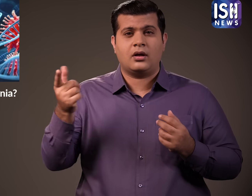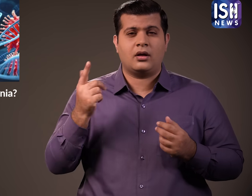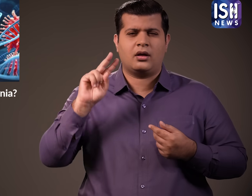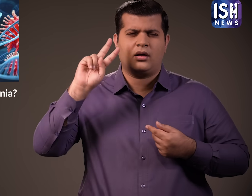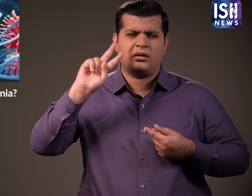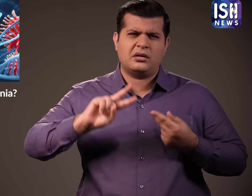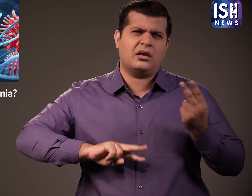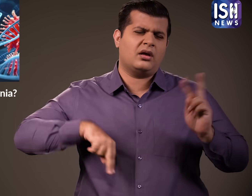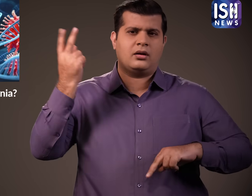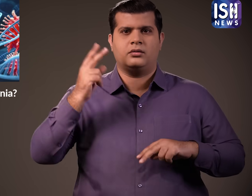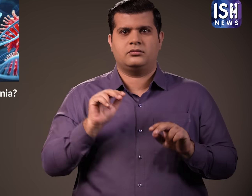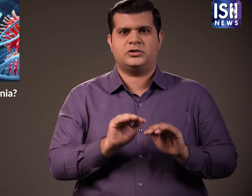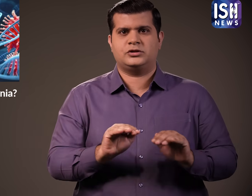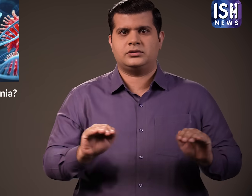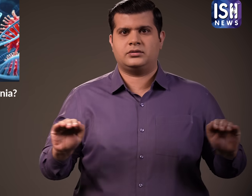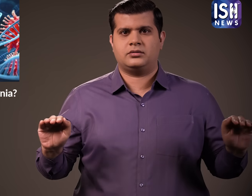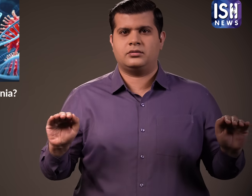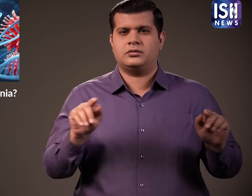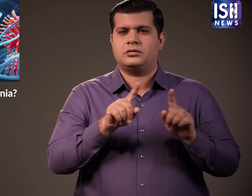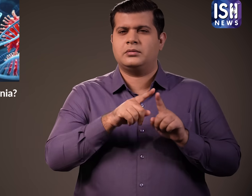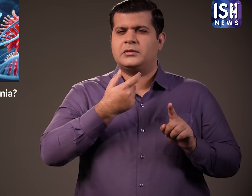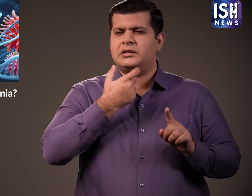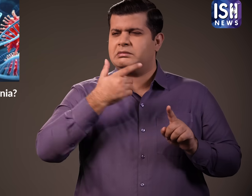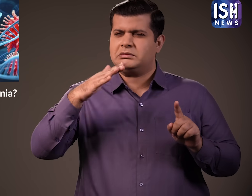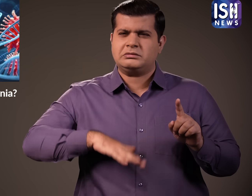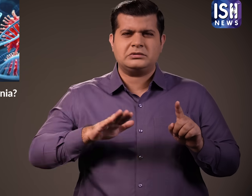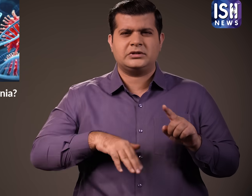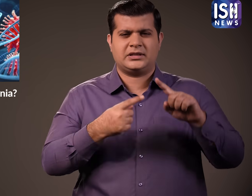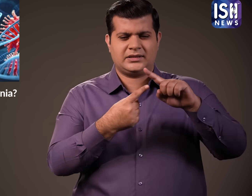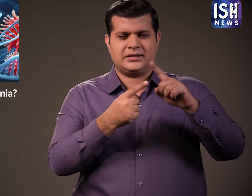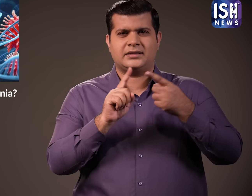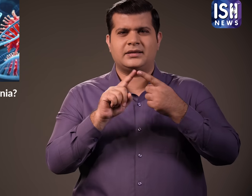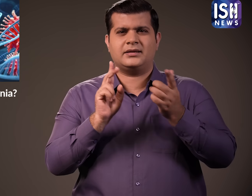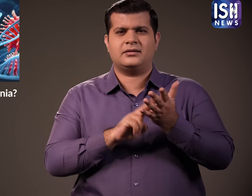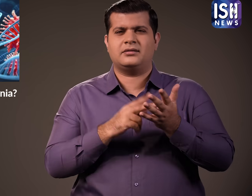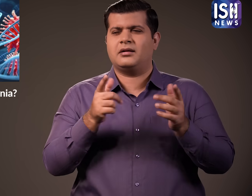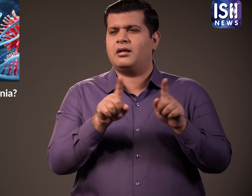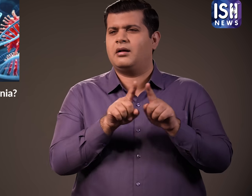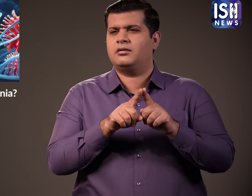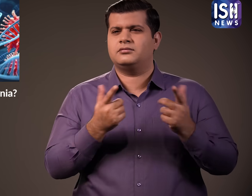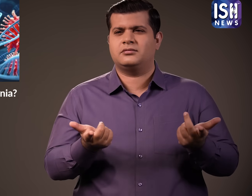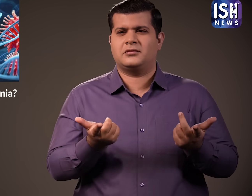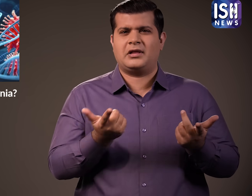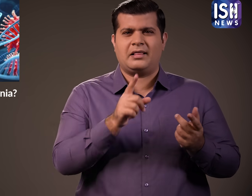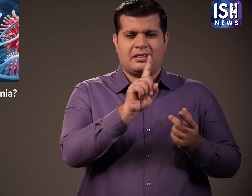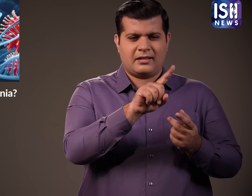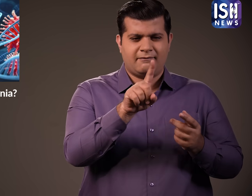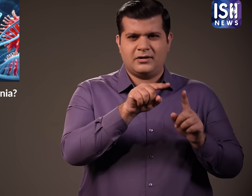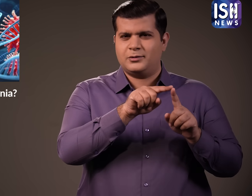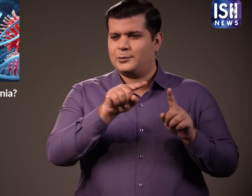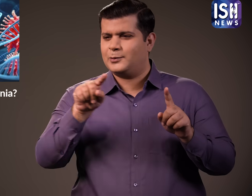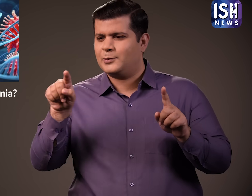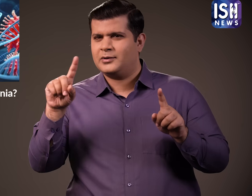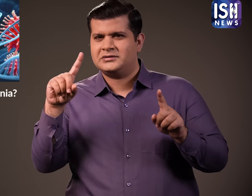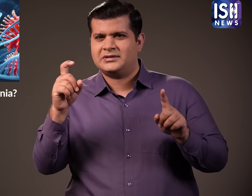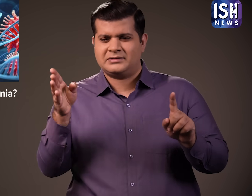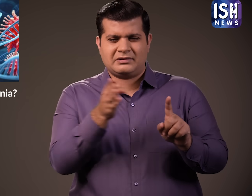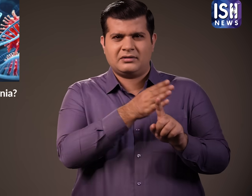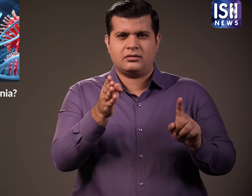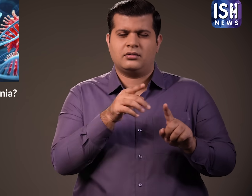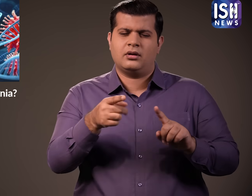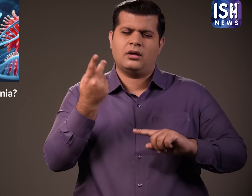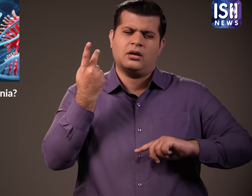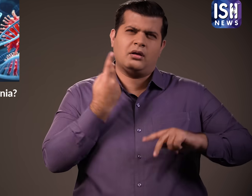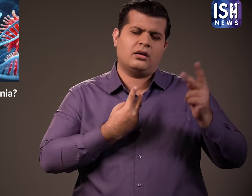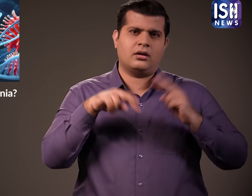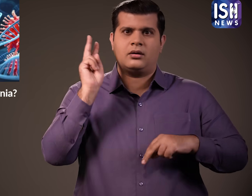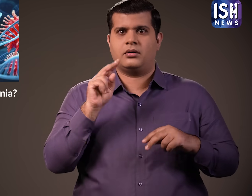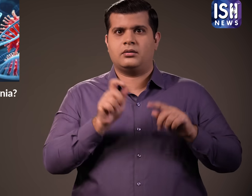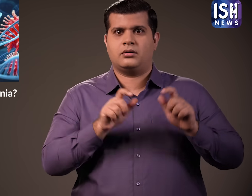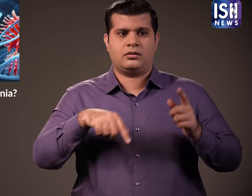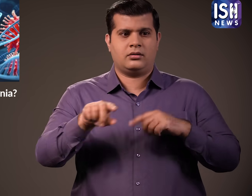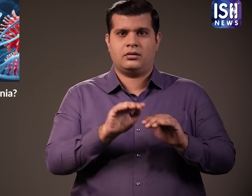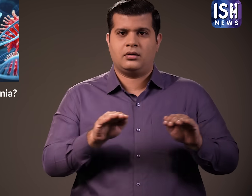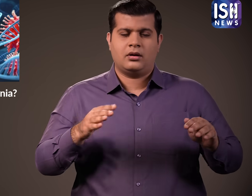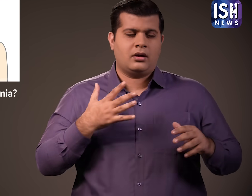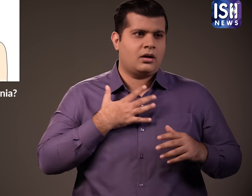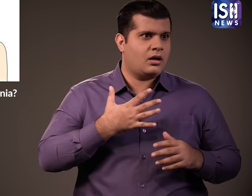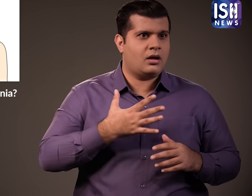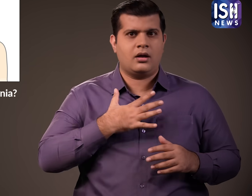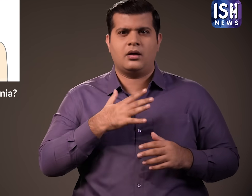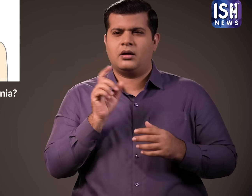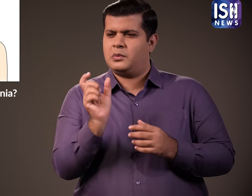It is a respiratory illness and is affecting children and young adults.